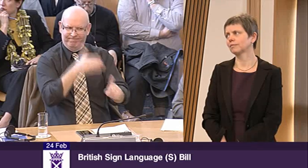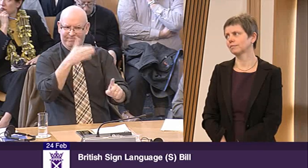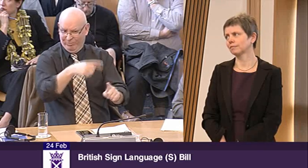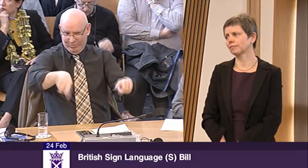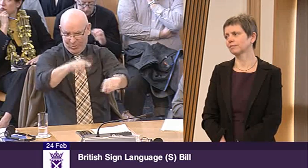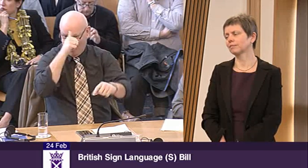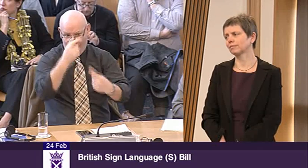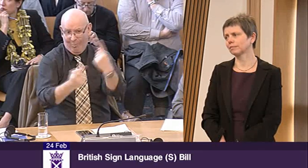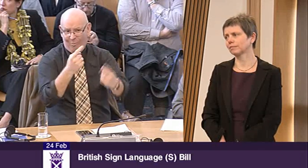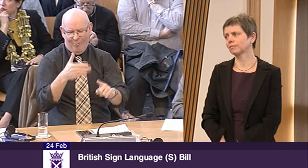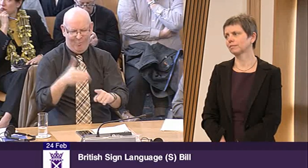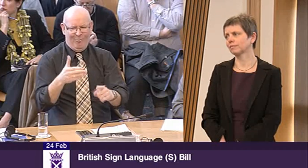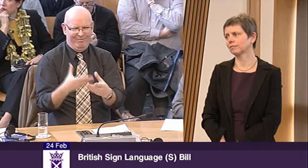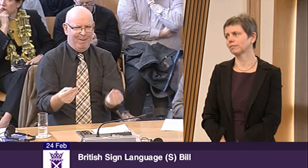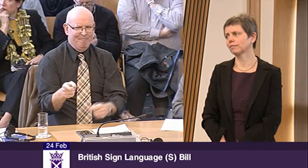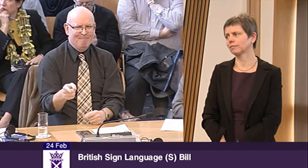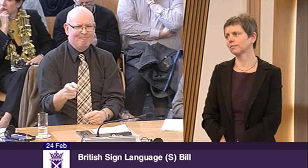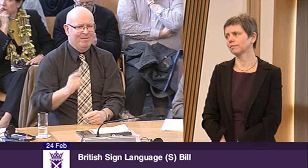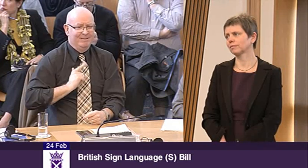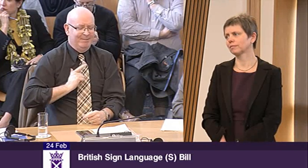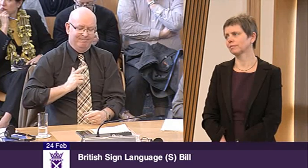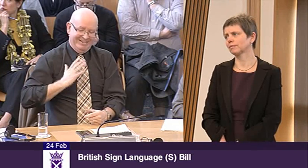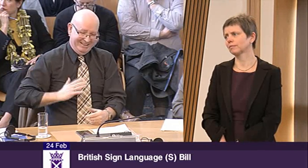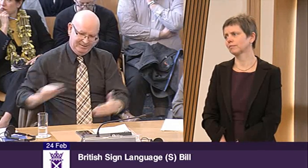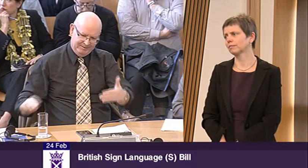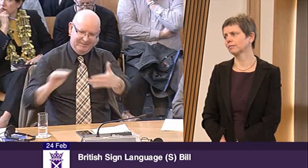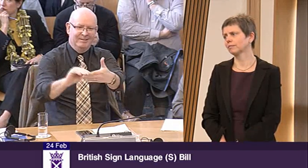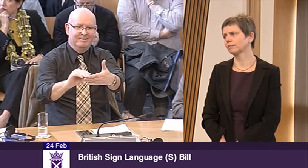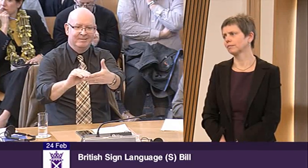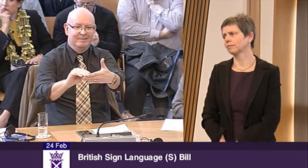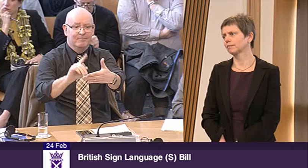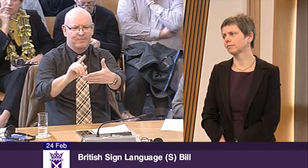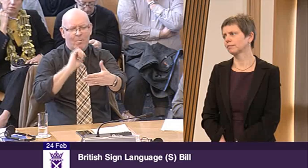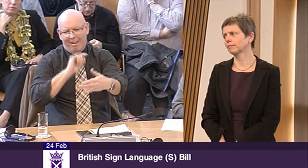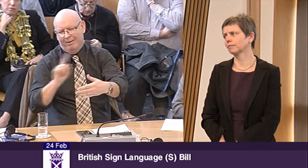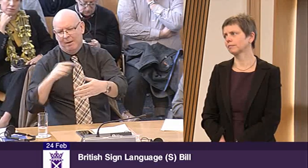the horizon. We can see the attitude of this committee and the Parliament, and we want